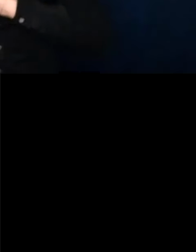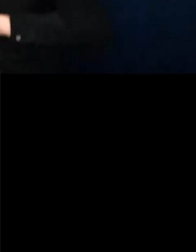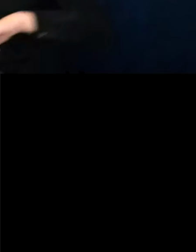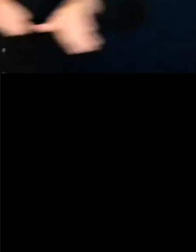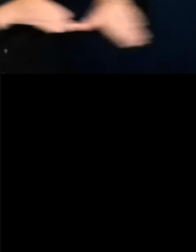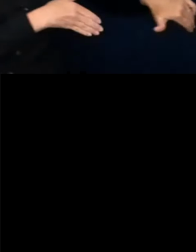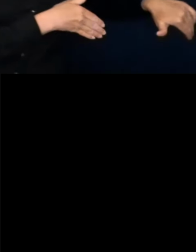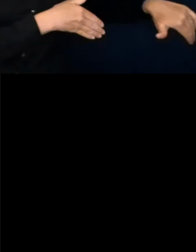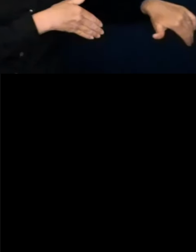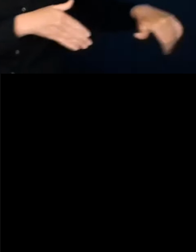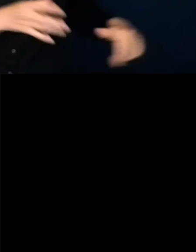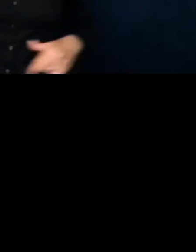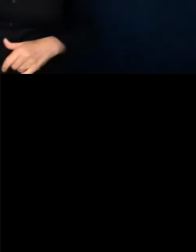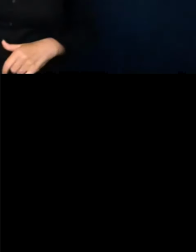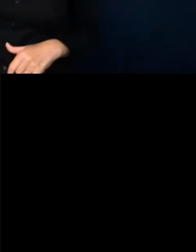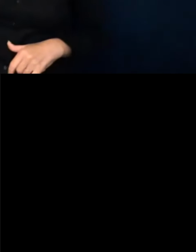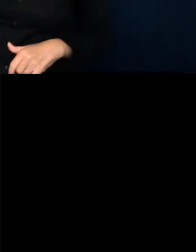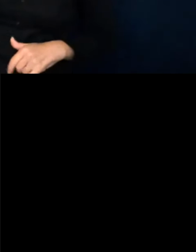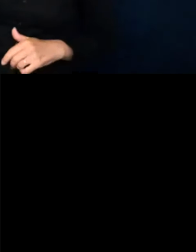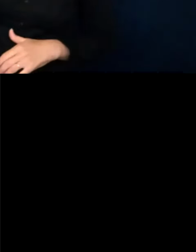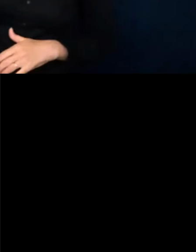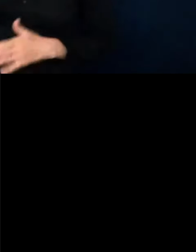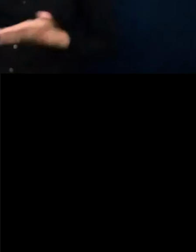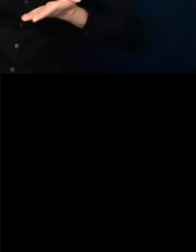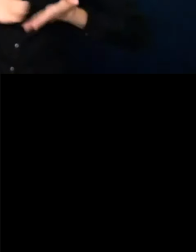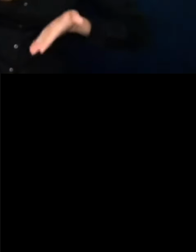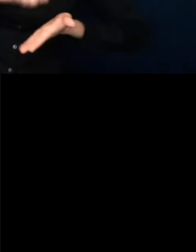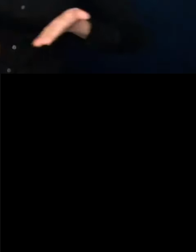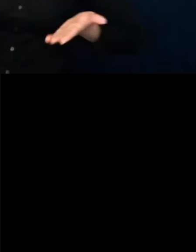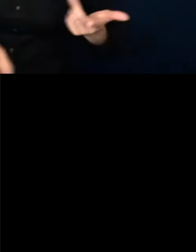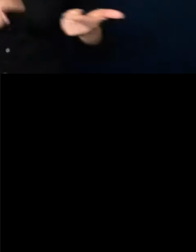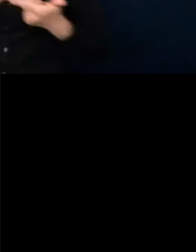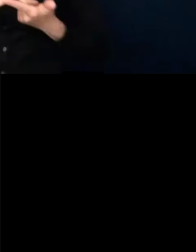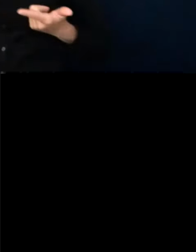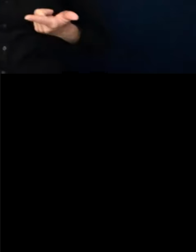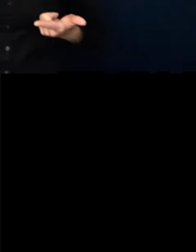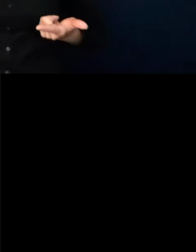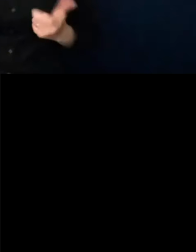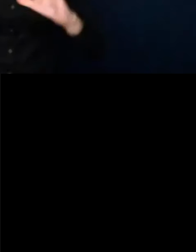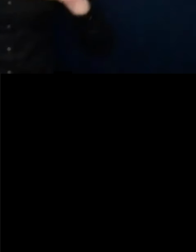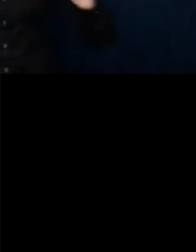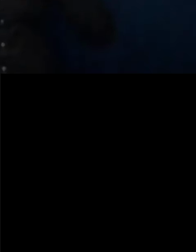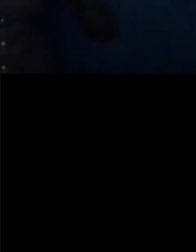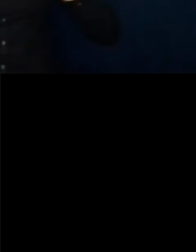You don't have to be able to communicate really well, speaking or writing.